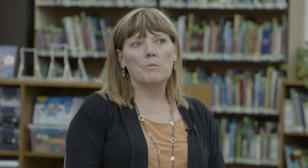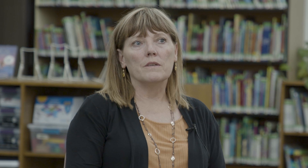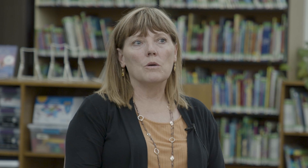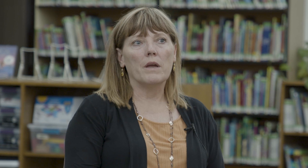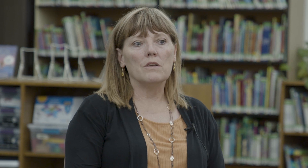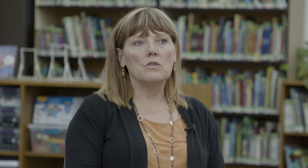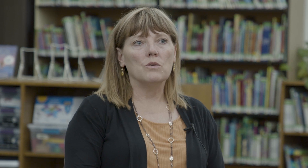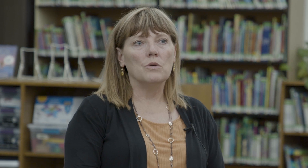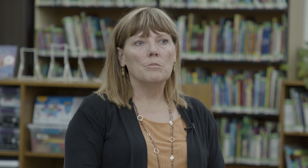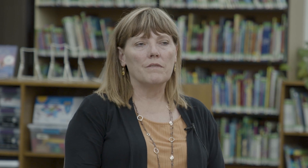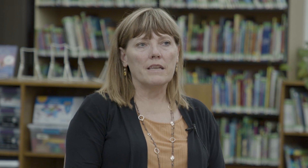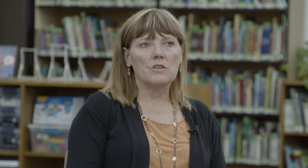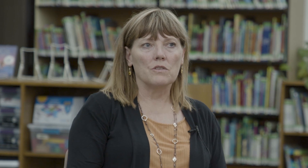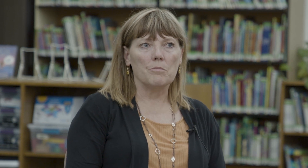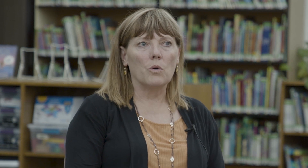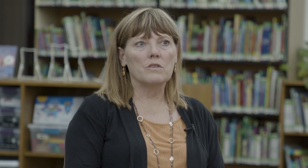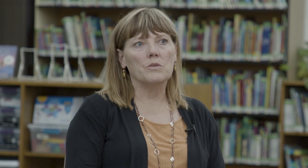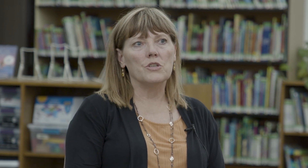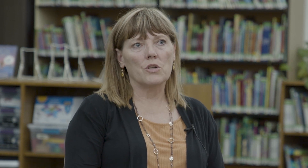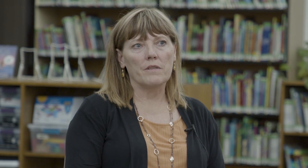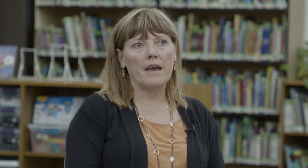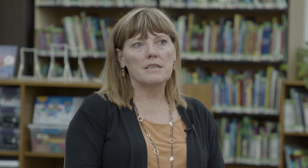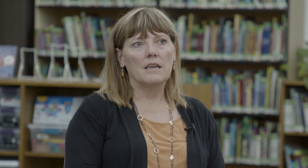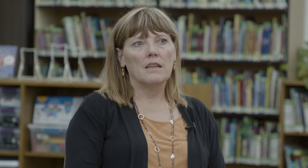was a way to provide additional support to ensure that they